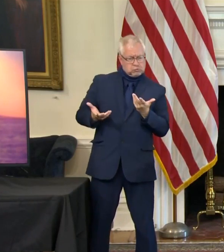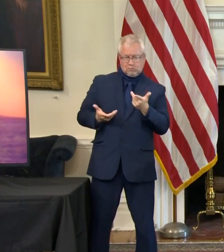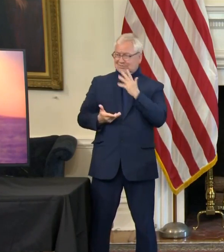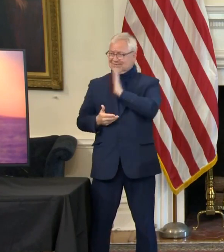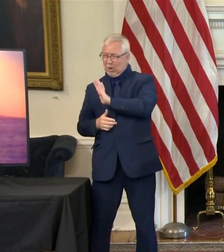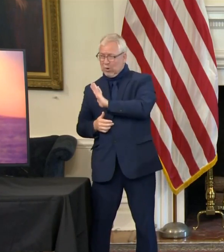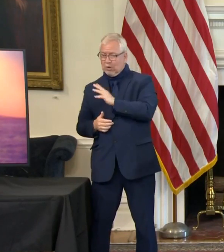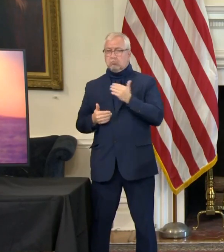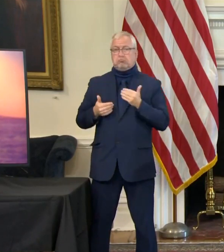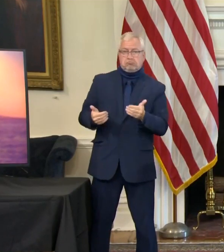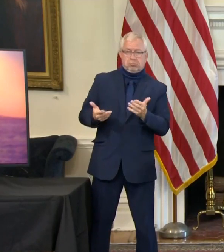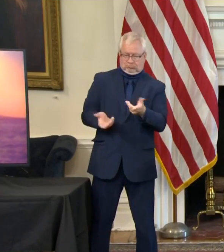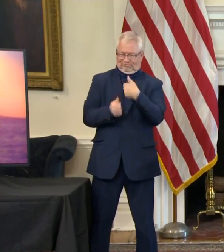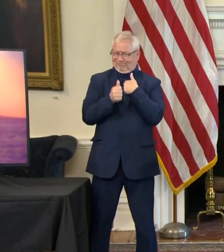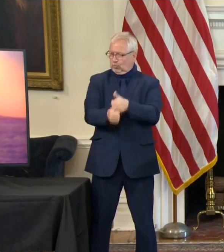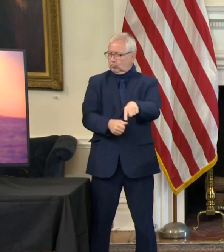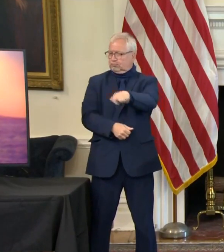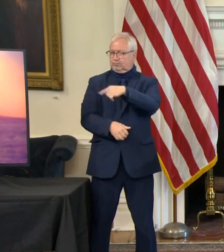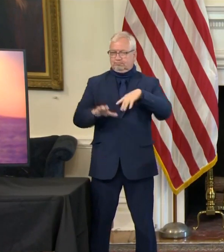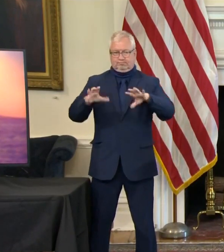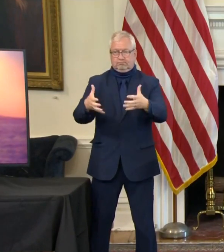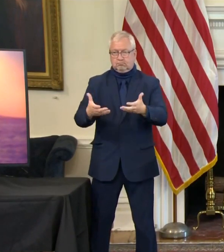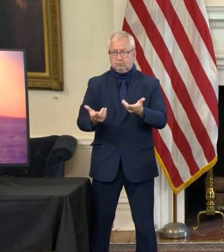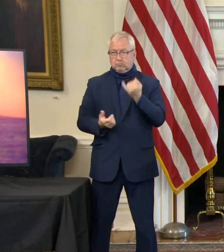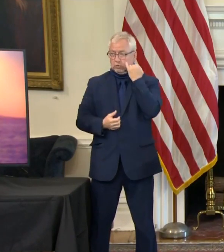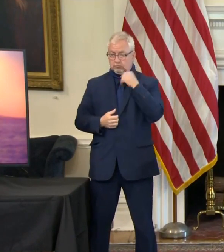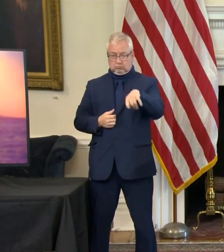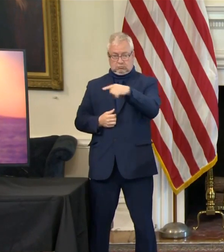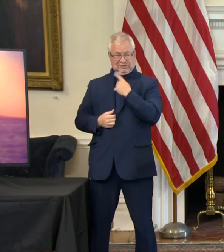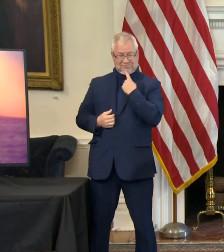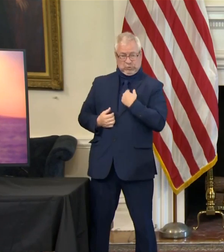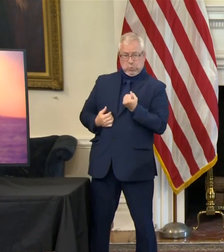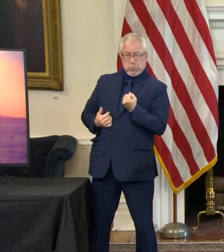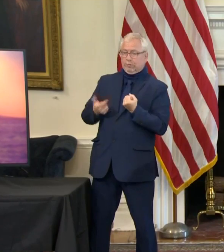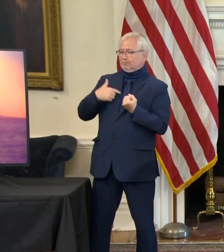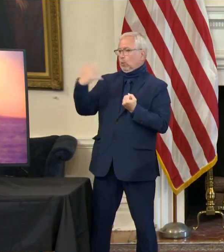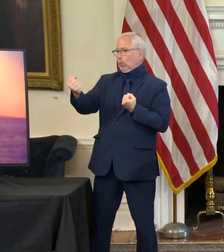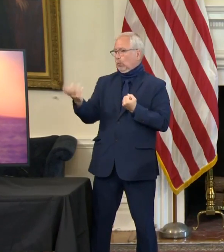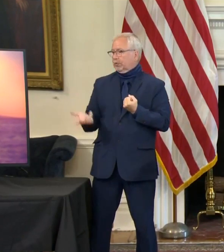AND WE HAVE SMART PEOPLE TO TELL US AND ADVISE US AND THEY SAY WE BELIEVE YOU CAN DO THESE THINGS NOW.